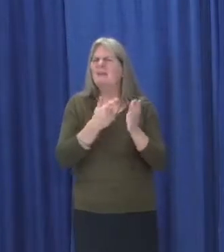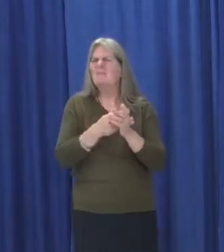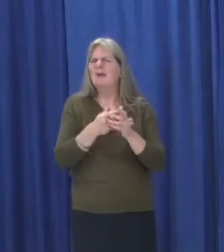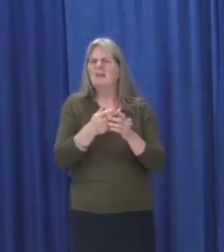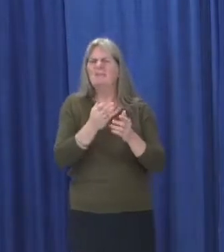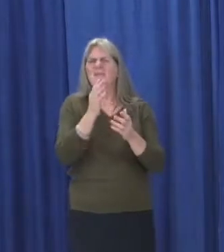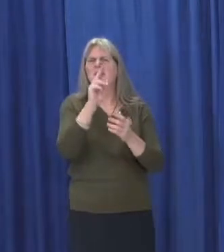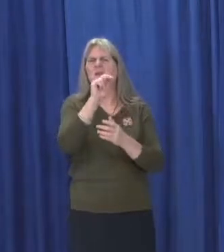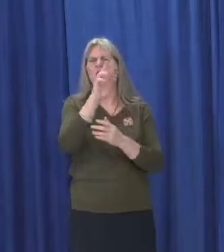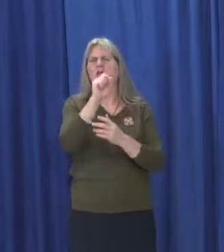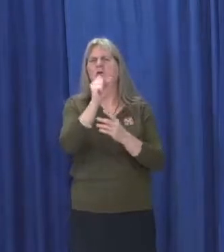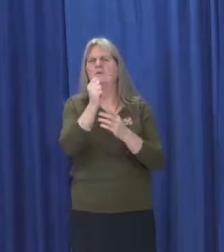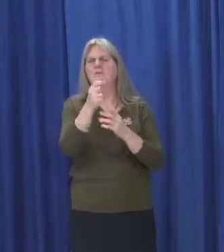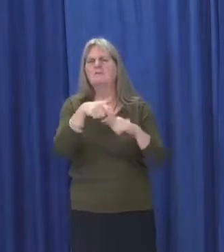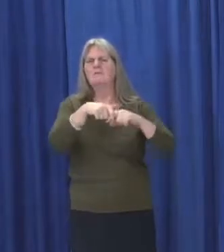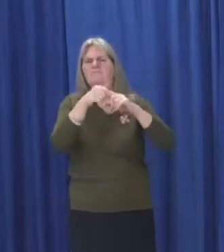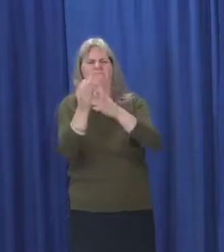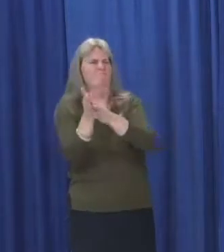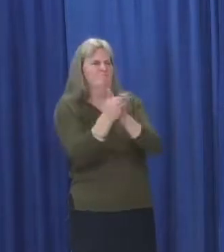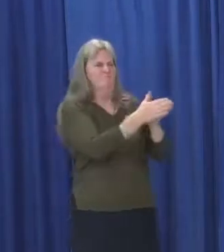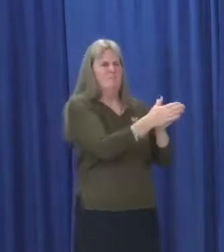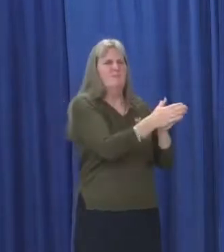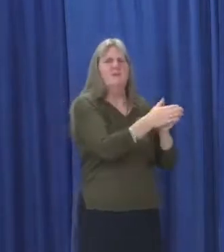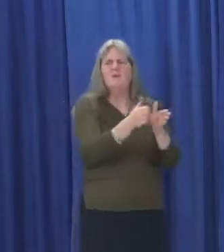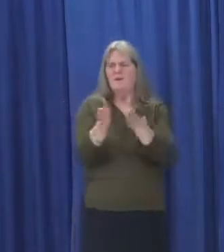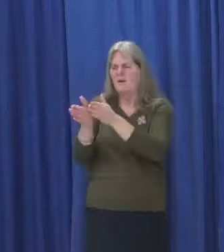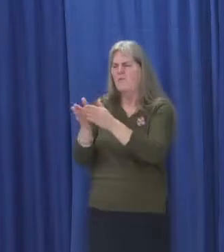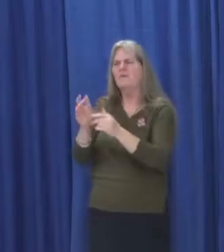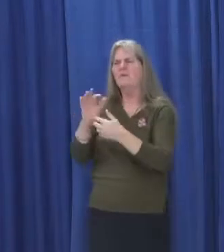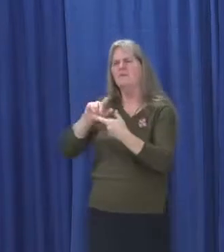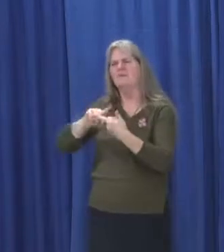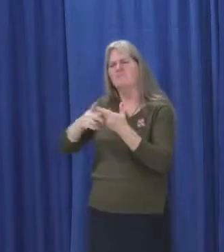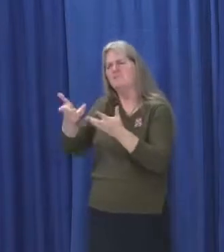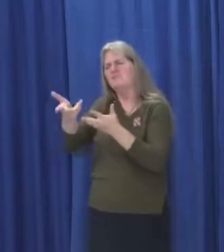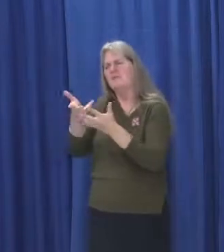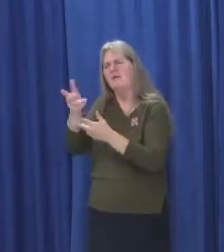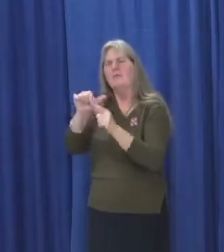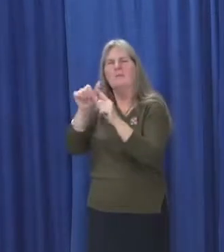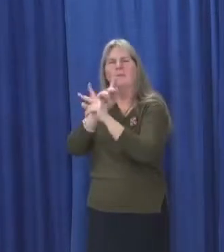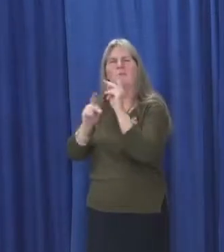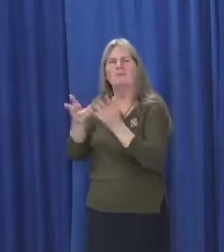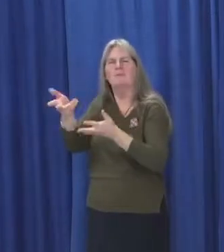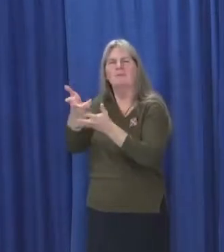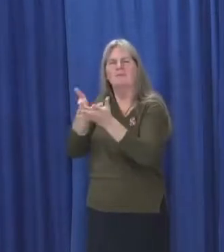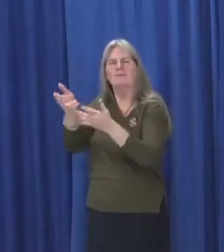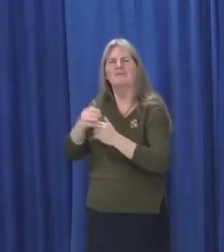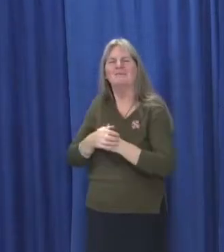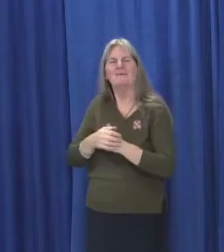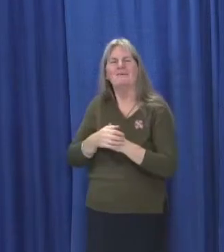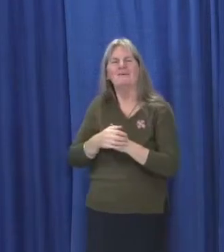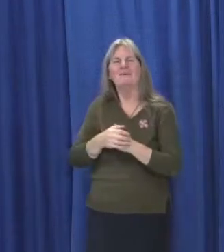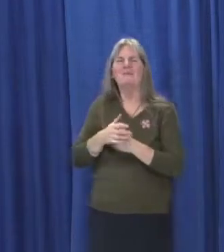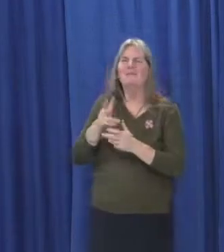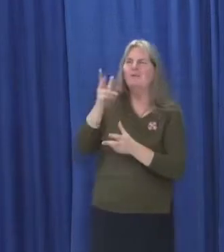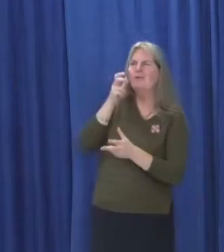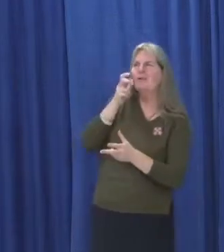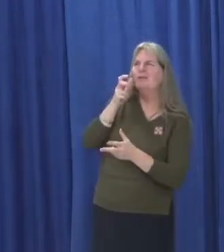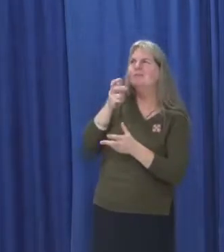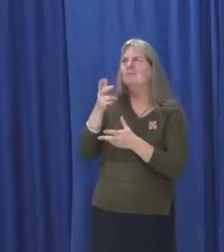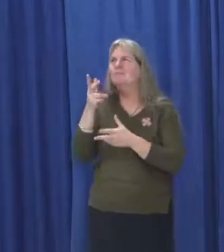from the news and user electronics to stay connected and support others. Listen and share as we travel